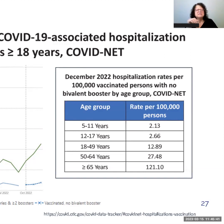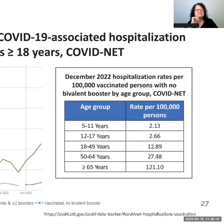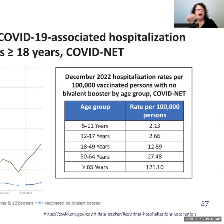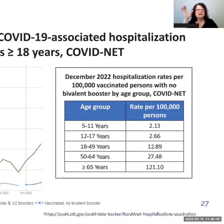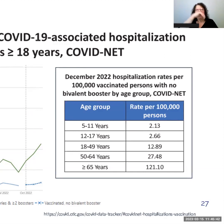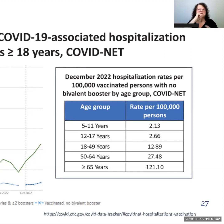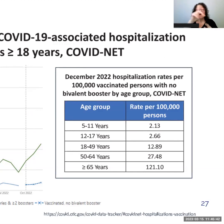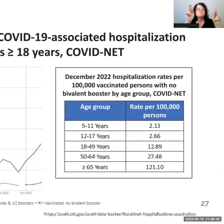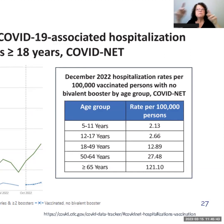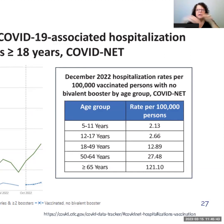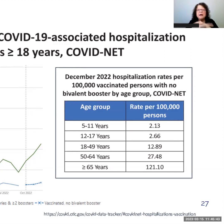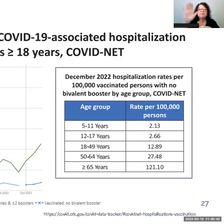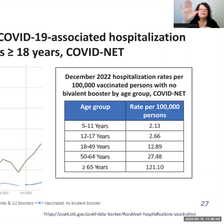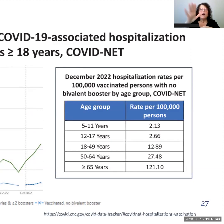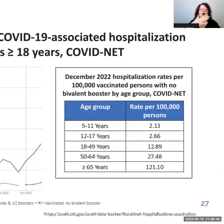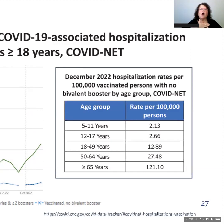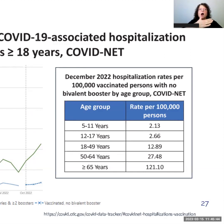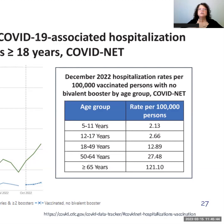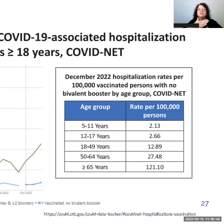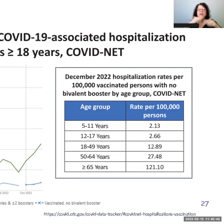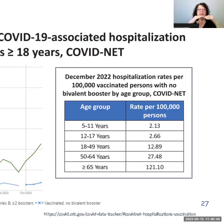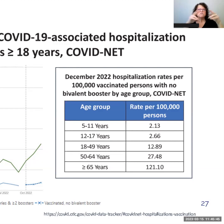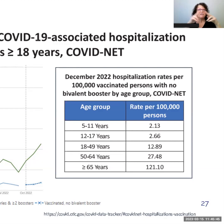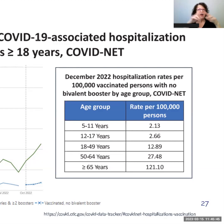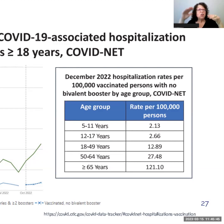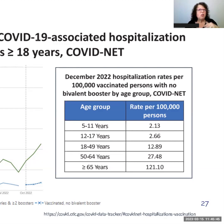really their oxygen level is so low that they're confused that they don't even know how sick